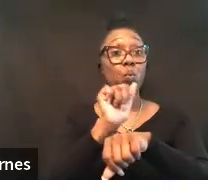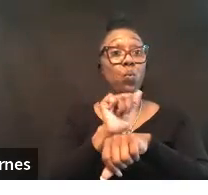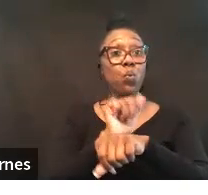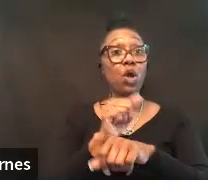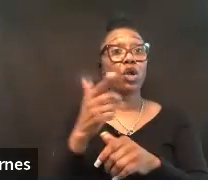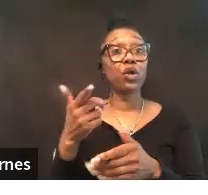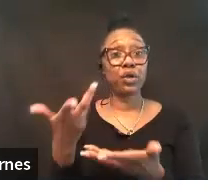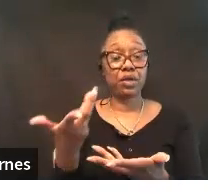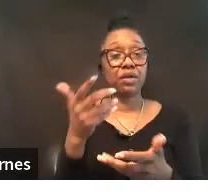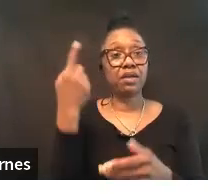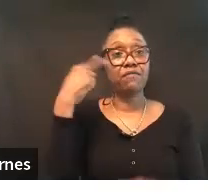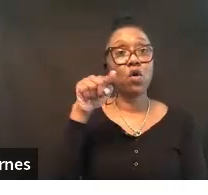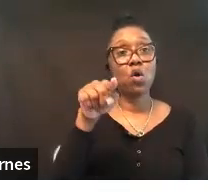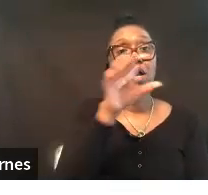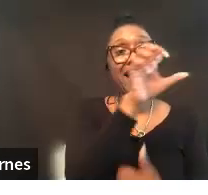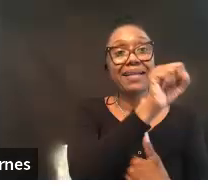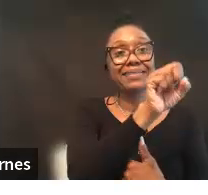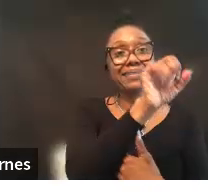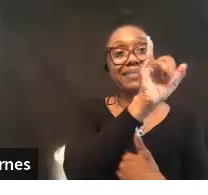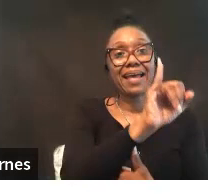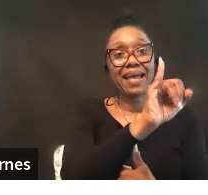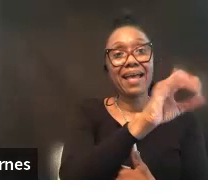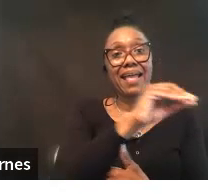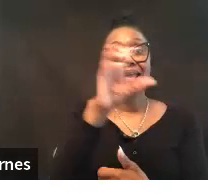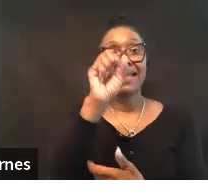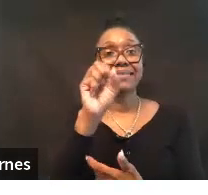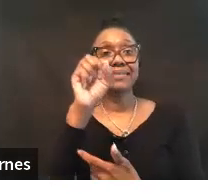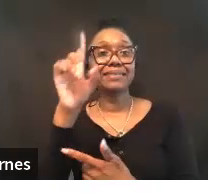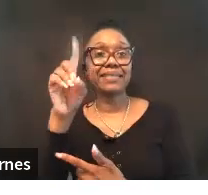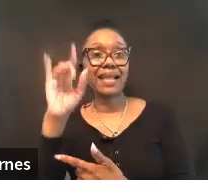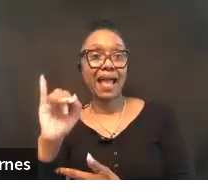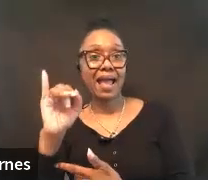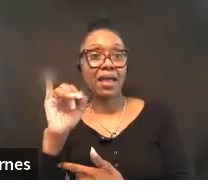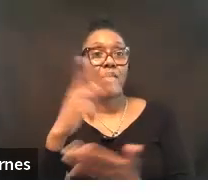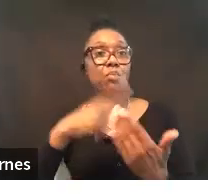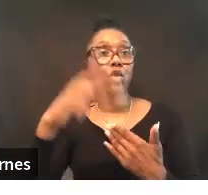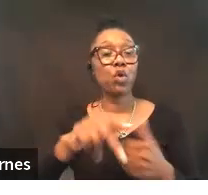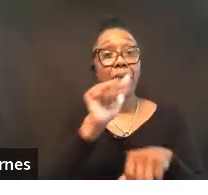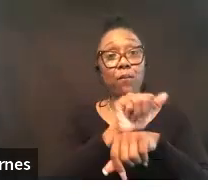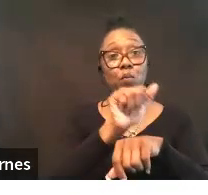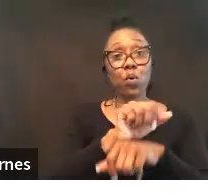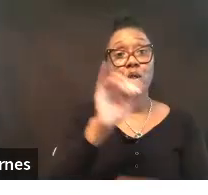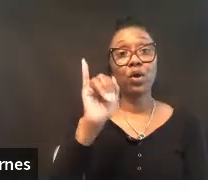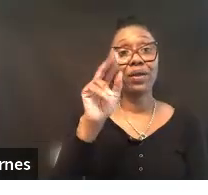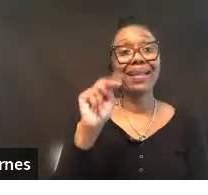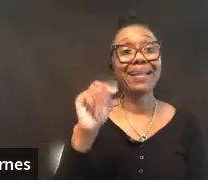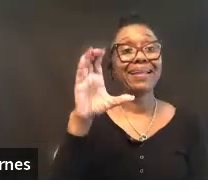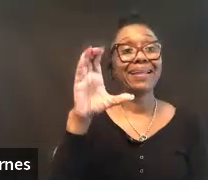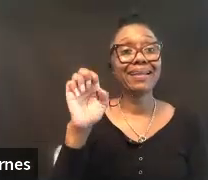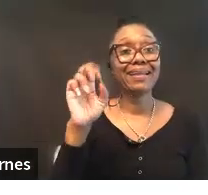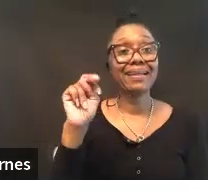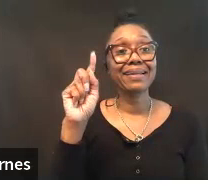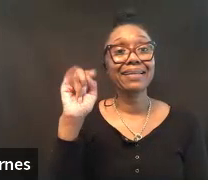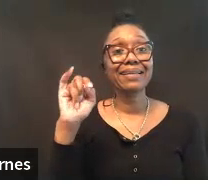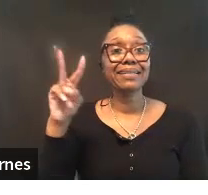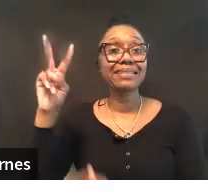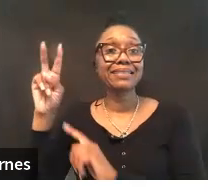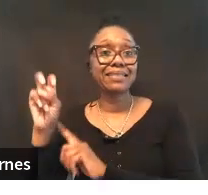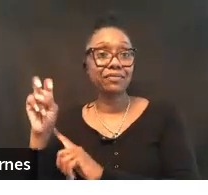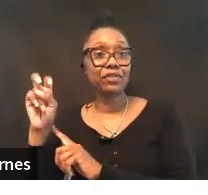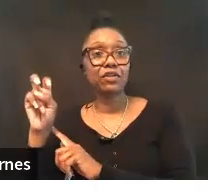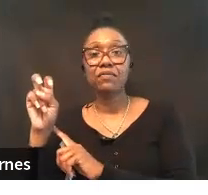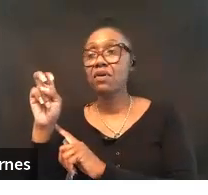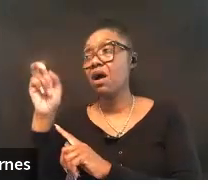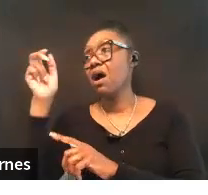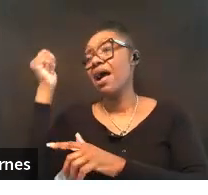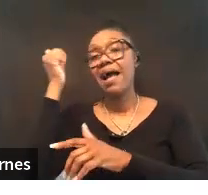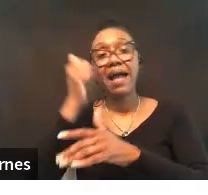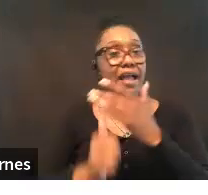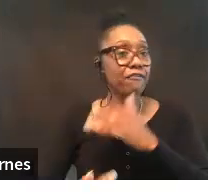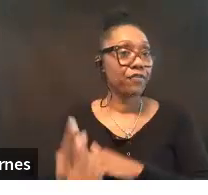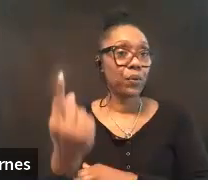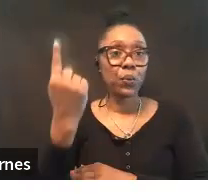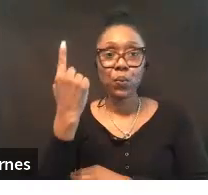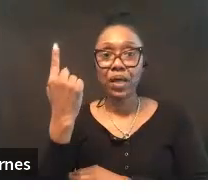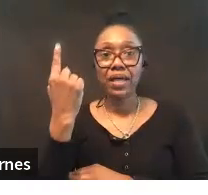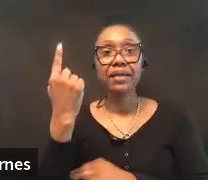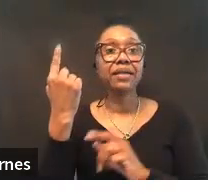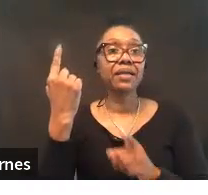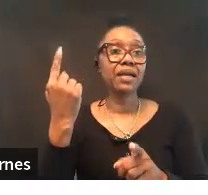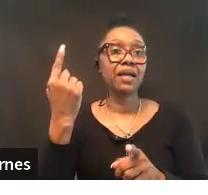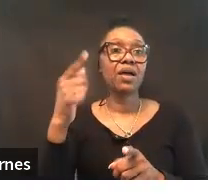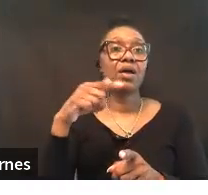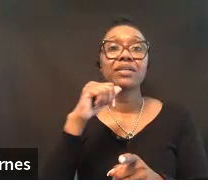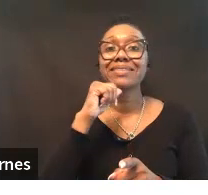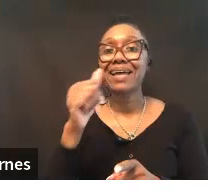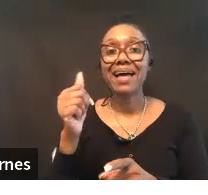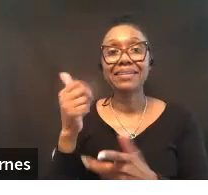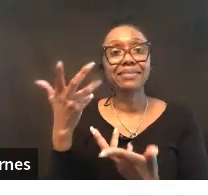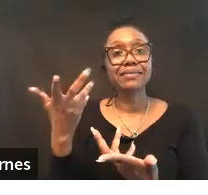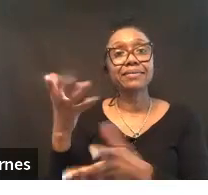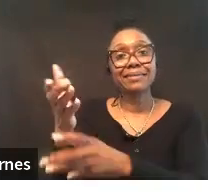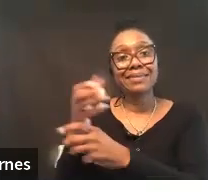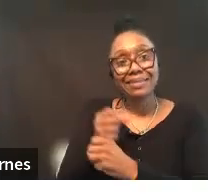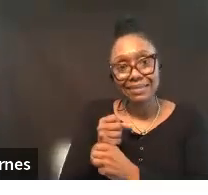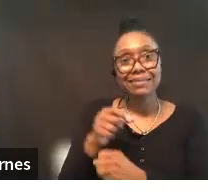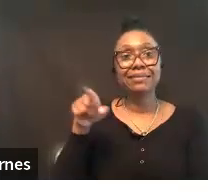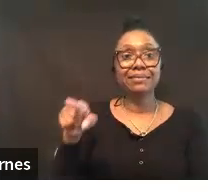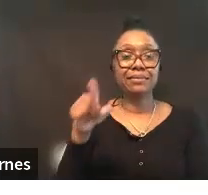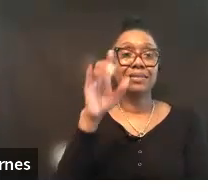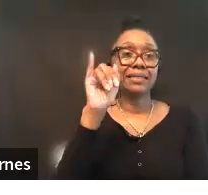And keep in mind that work incentives don't apply to every individual who goes to work receiving, to security income or